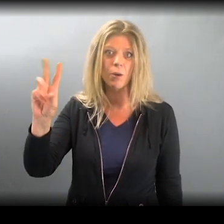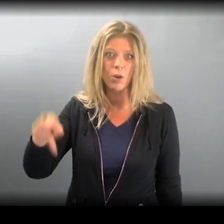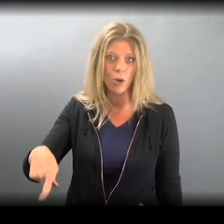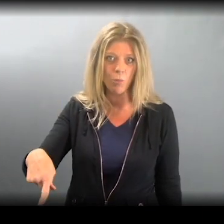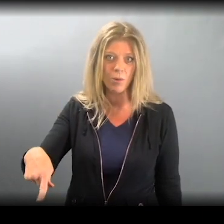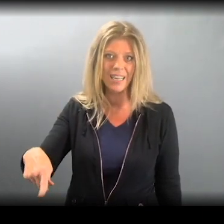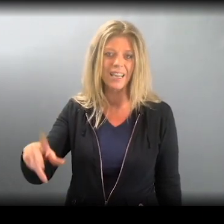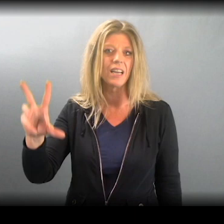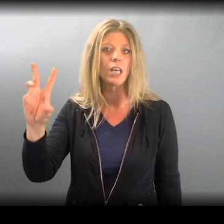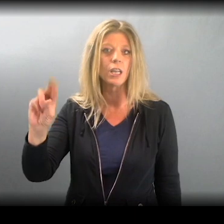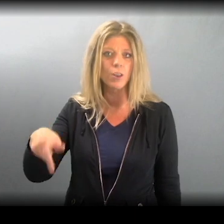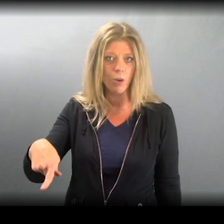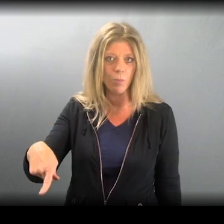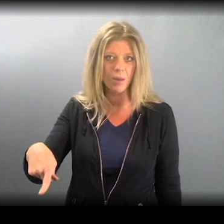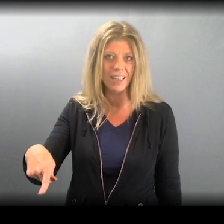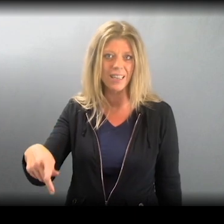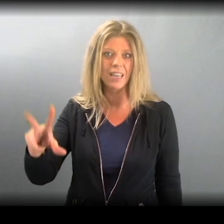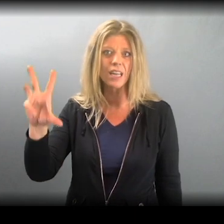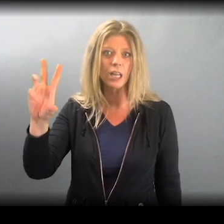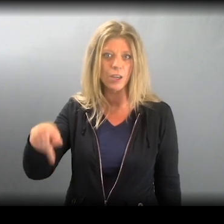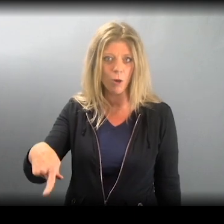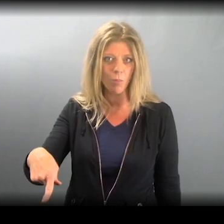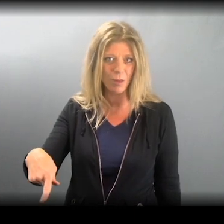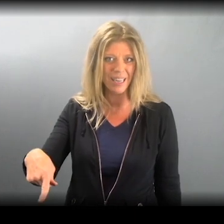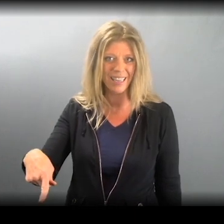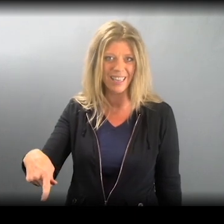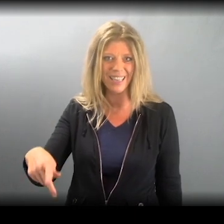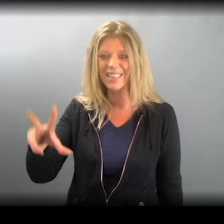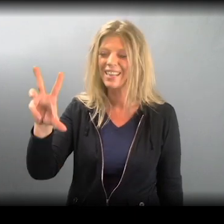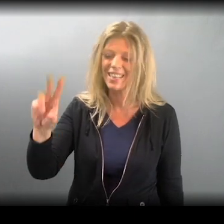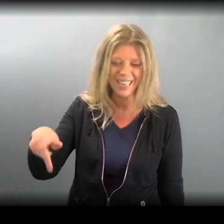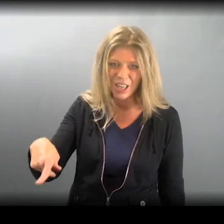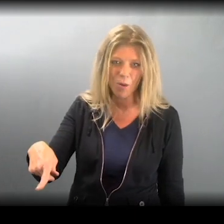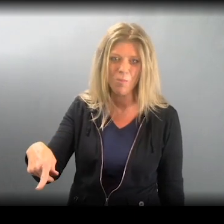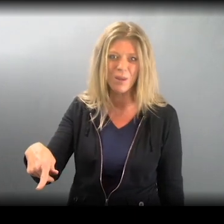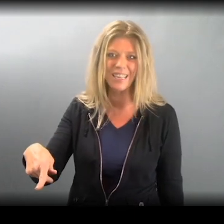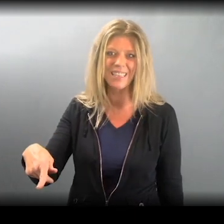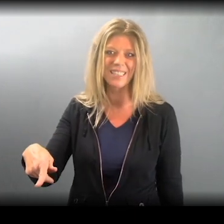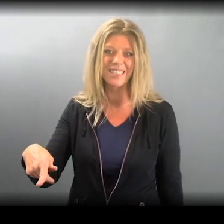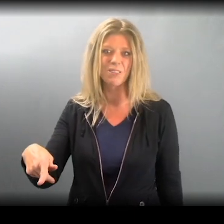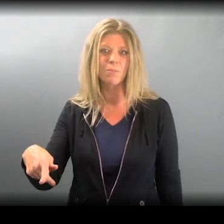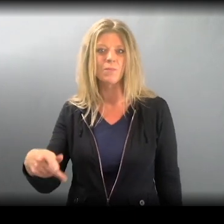NOPE